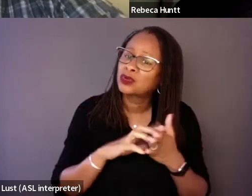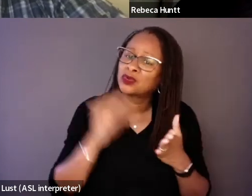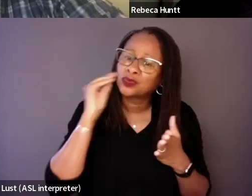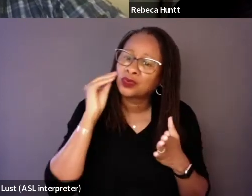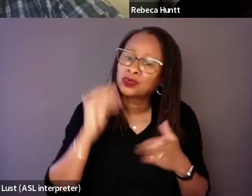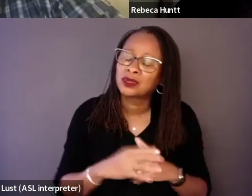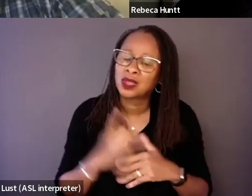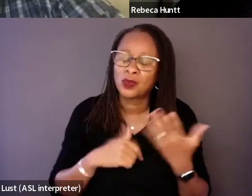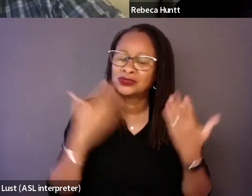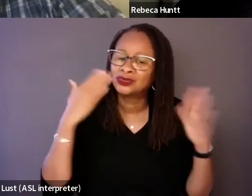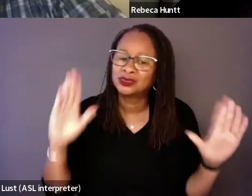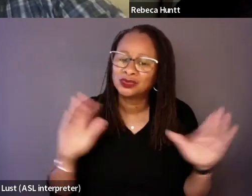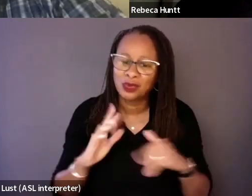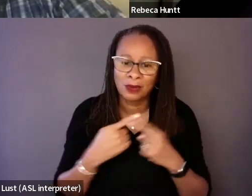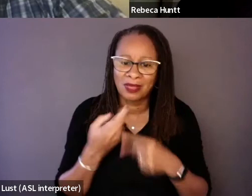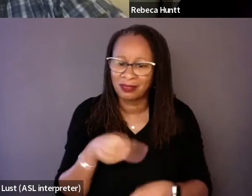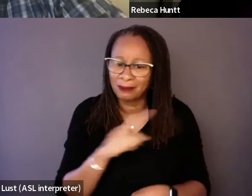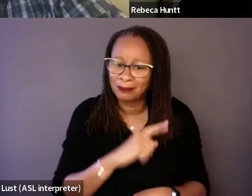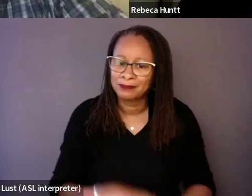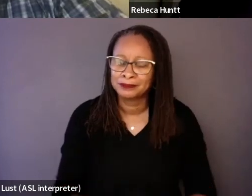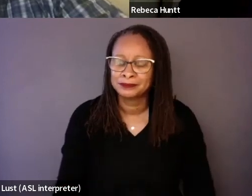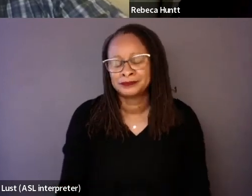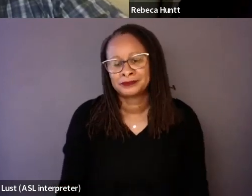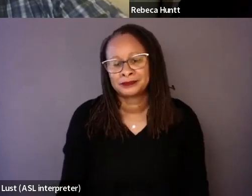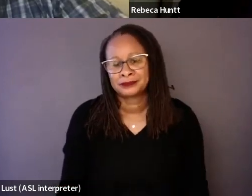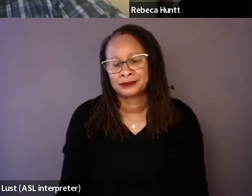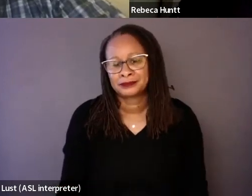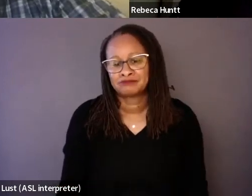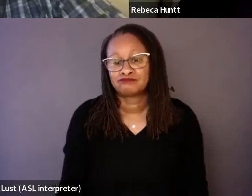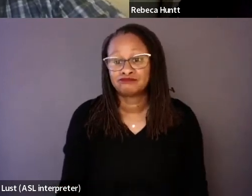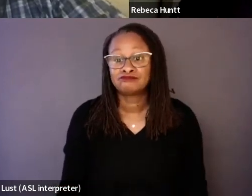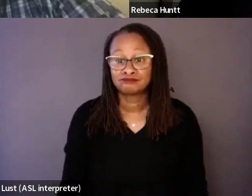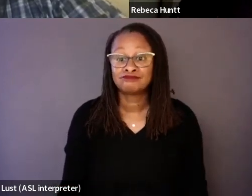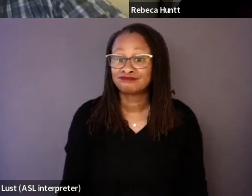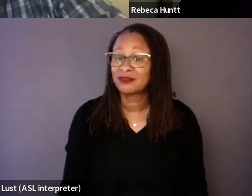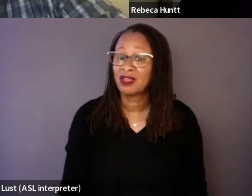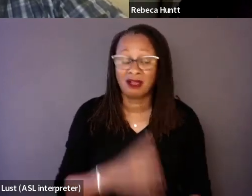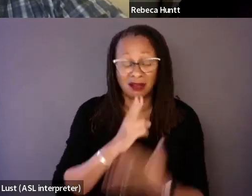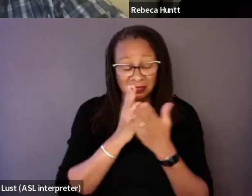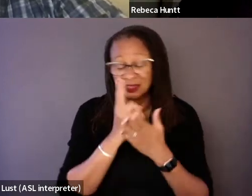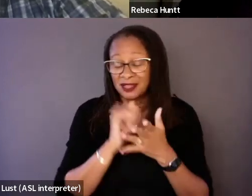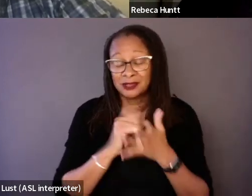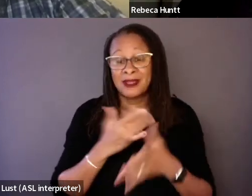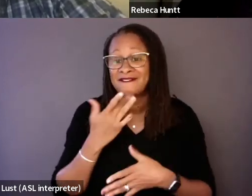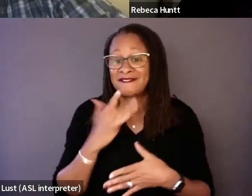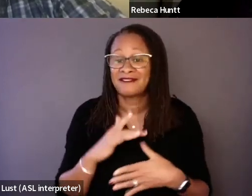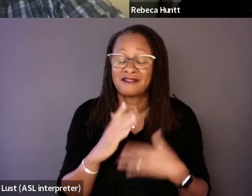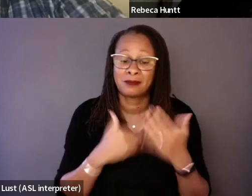unknown to you about them? Yeah, that was one of my favorite processes honestly, was being able to go back